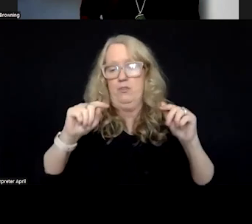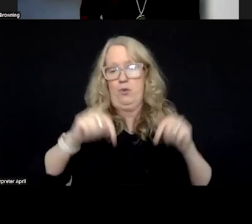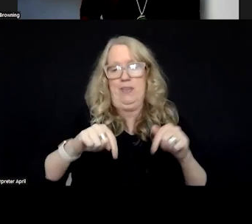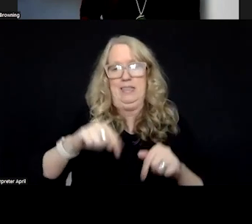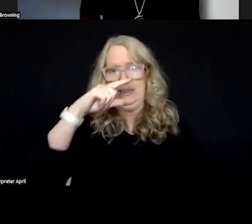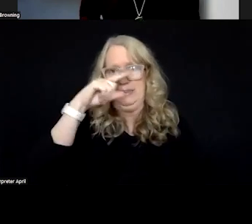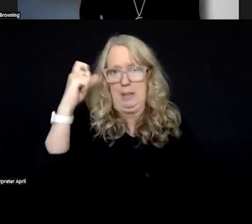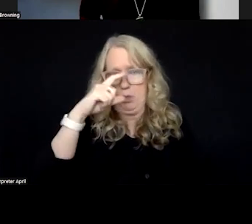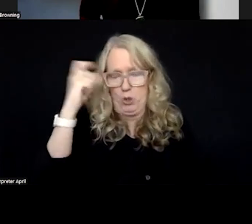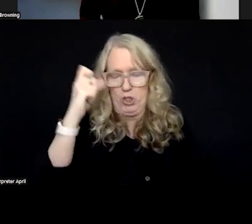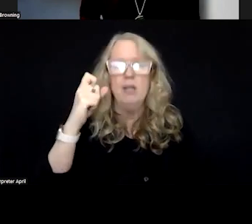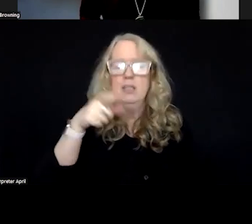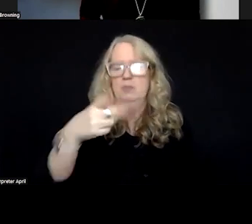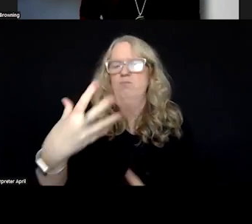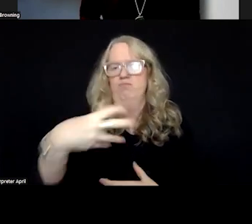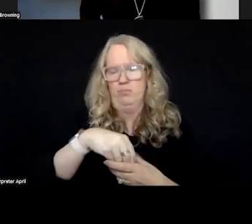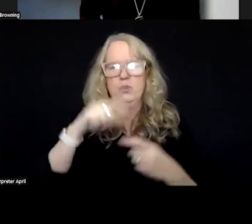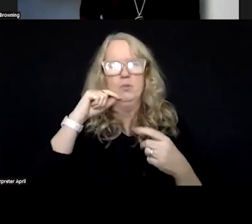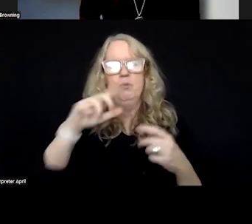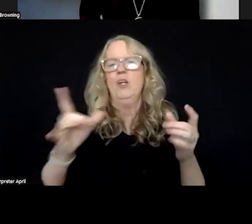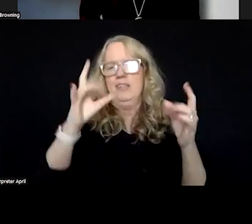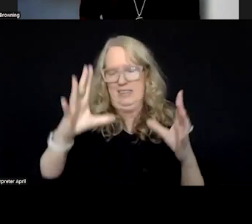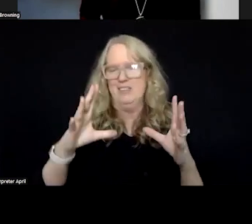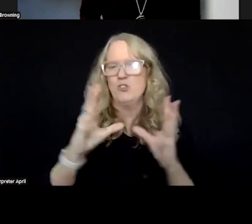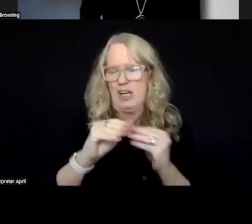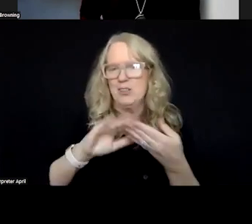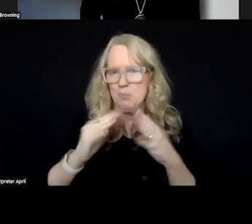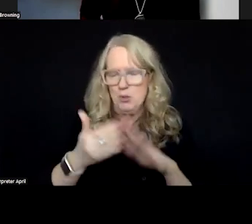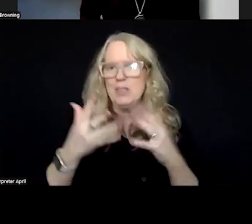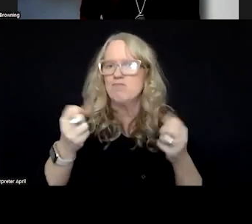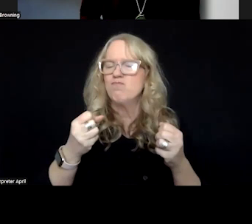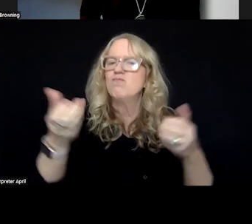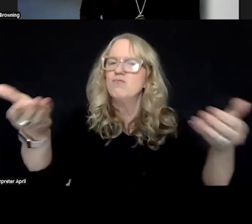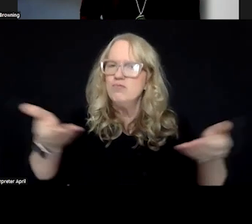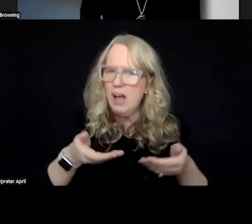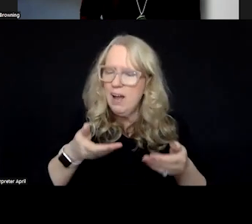PART OF THE CRISIS JAM COMMUNITY, YOU ARE INVITED TO JOIN THE